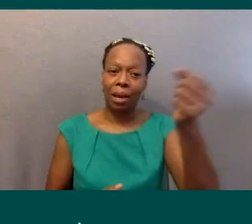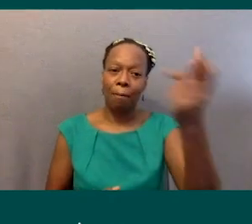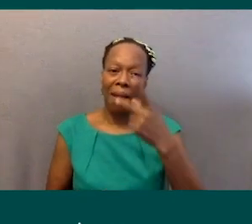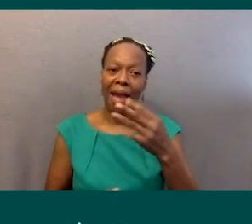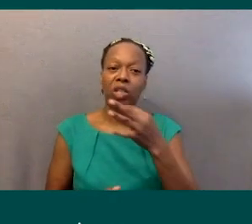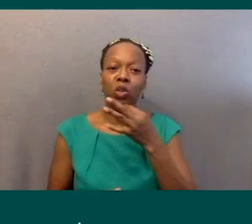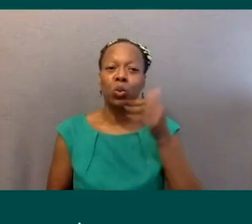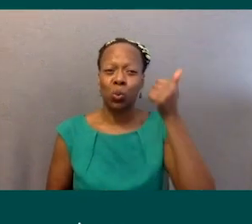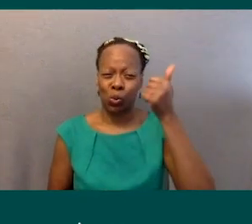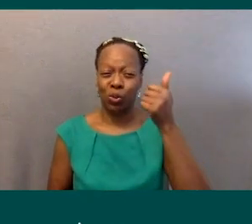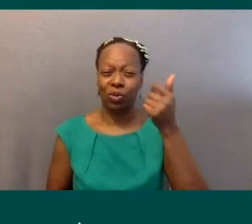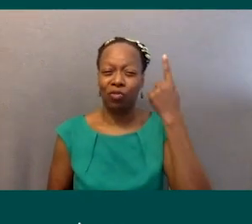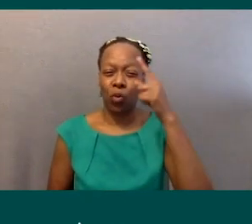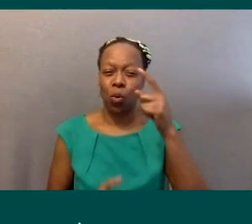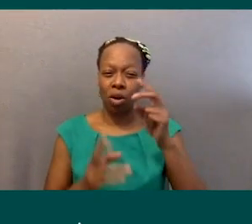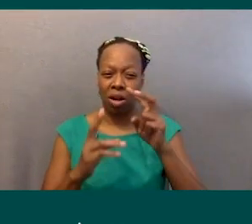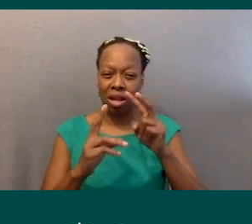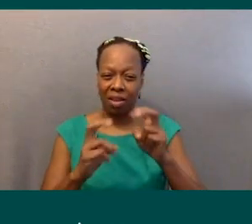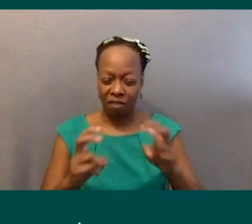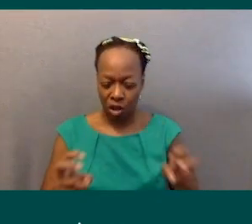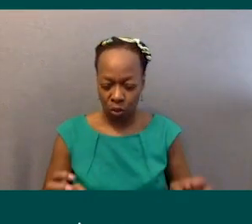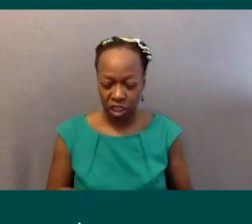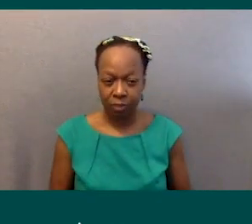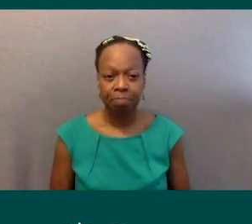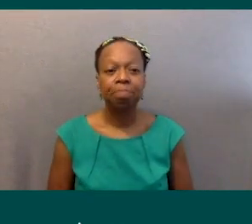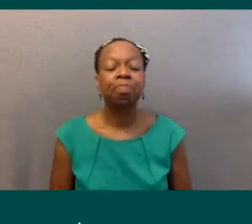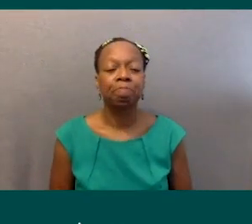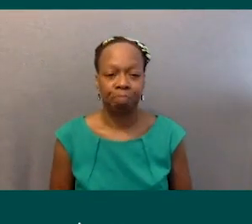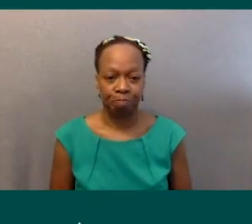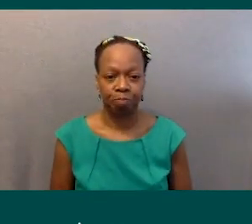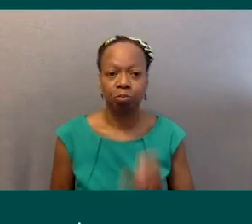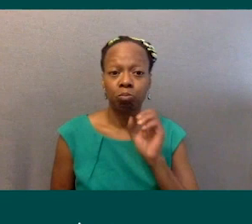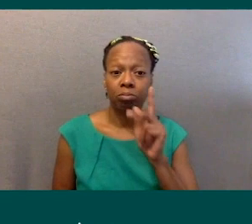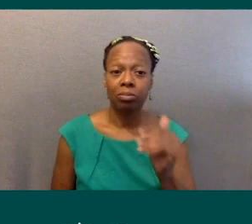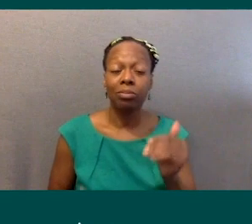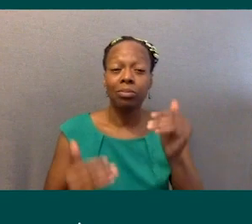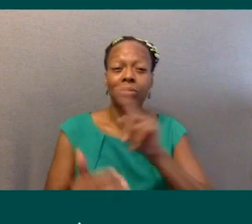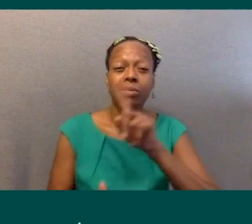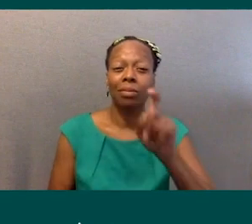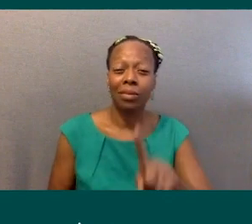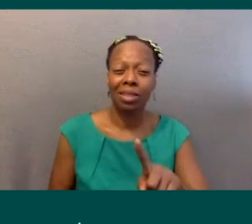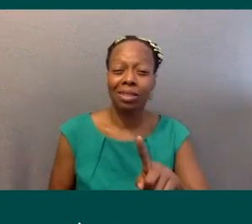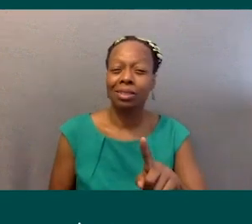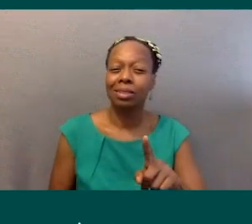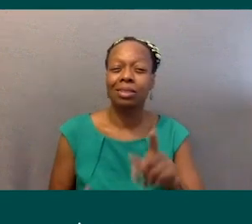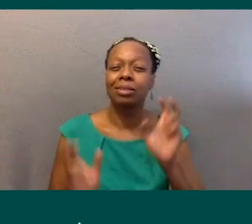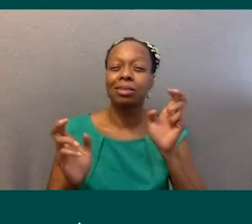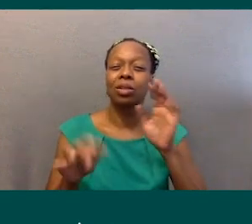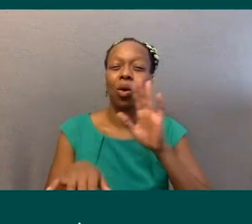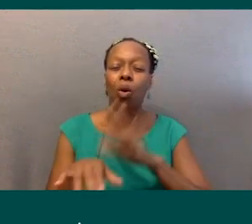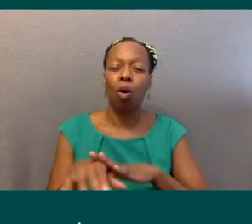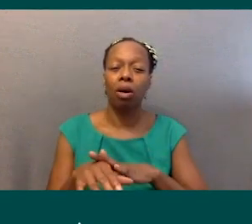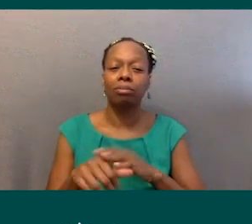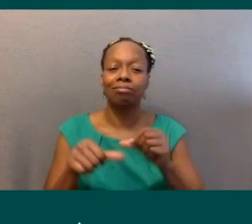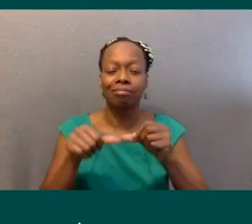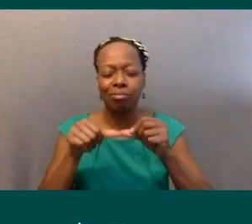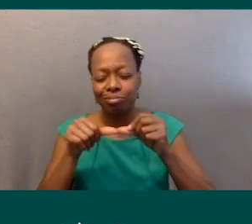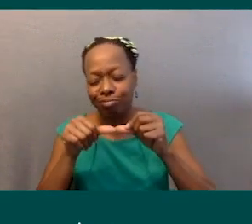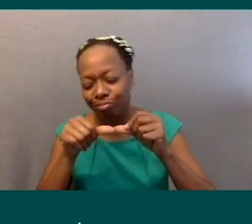that someone's sort of asking as well, and it comes through there with chronic pain in young children. So it's sort of one of those things to sort of see a shift, and you've sort of just mentioned it then